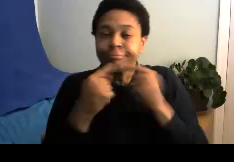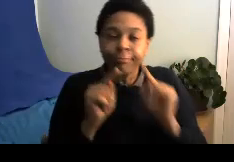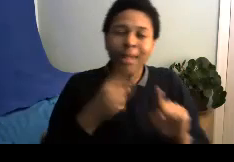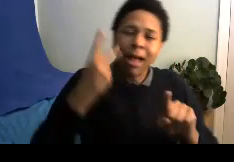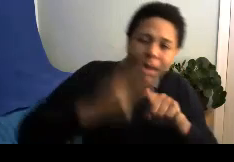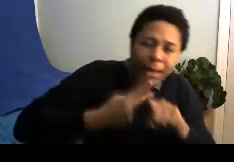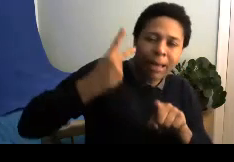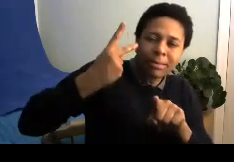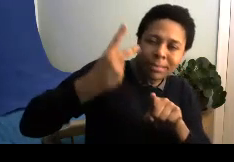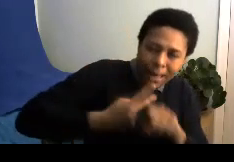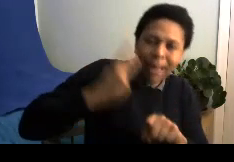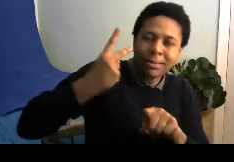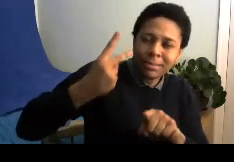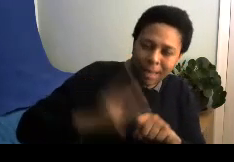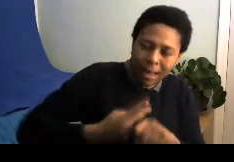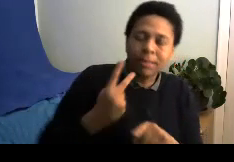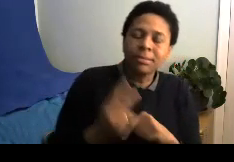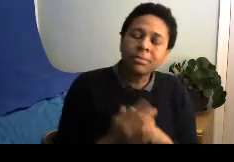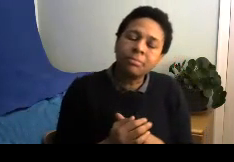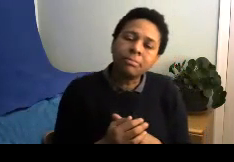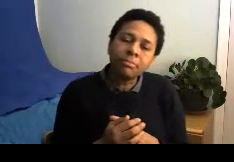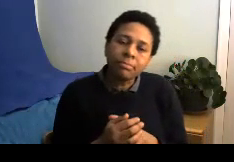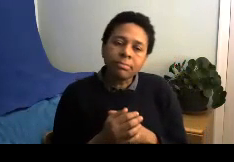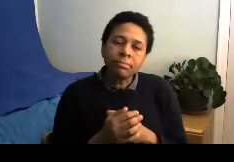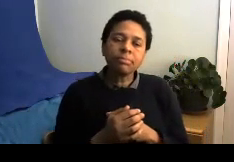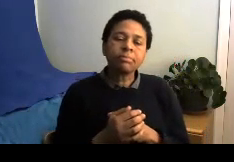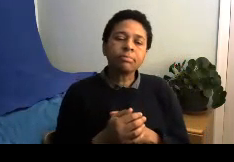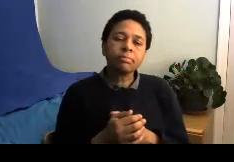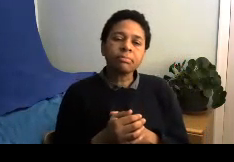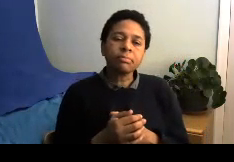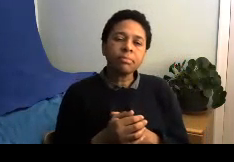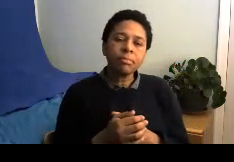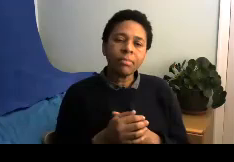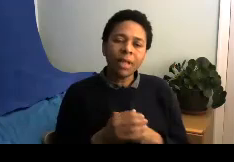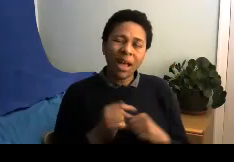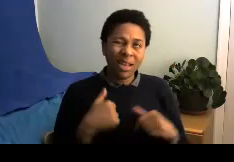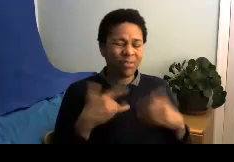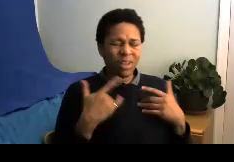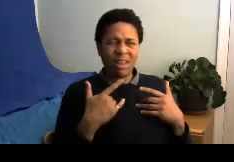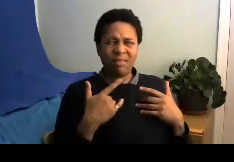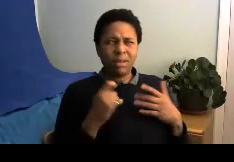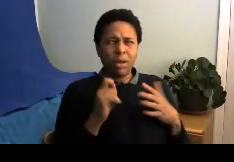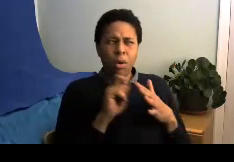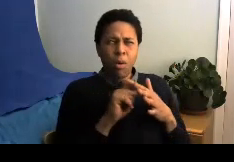you know, it feels like, Paul, what are you doing, they're